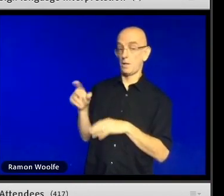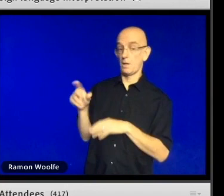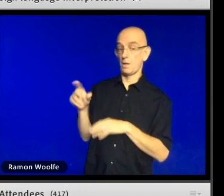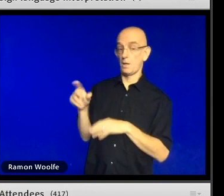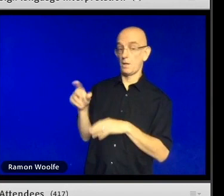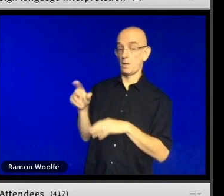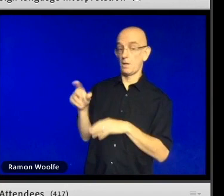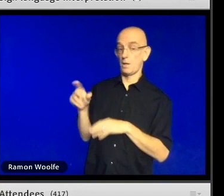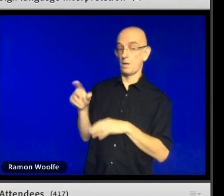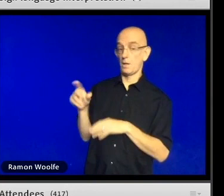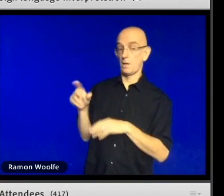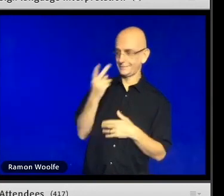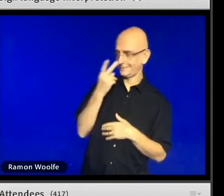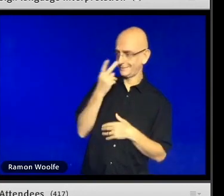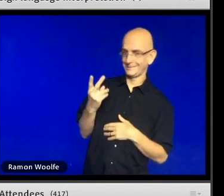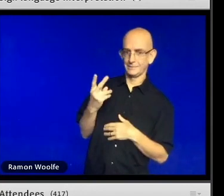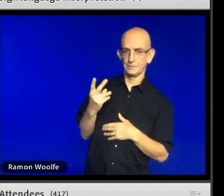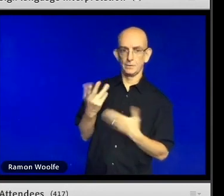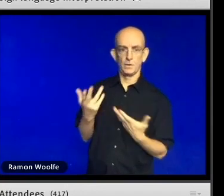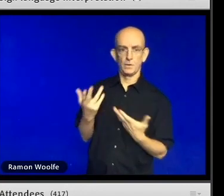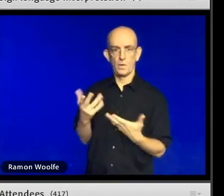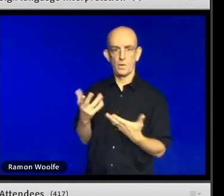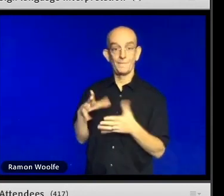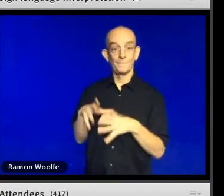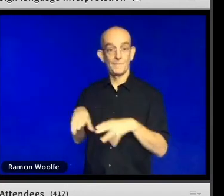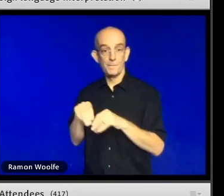feedback especially from UHCR and also from other stakeholders.